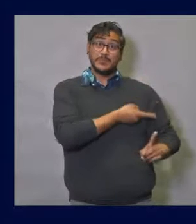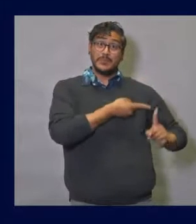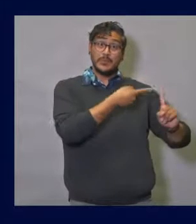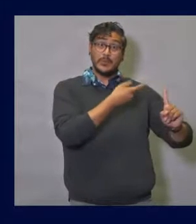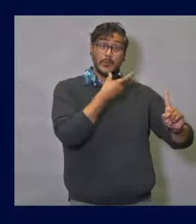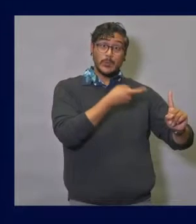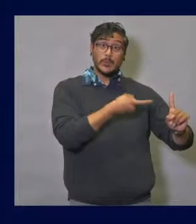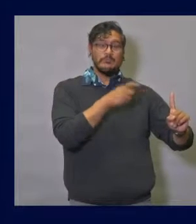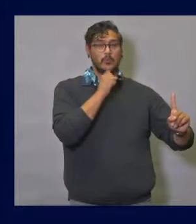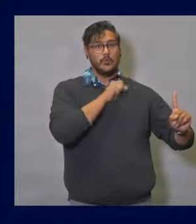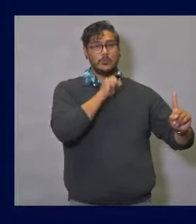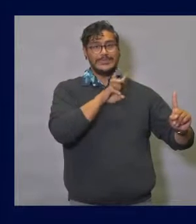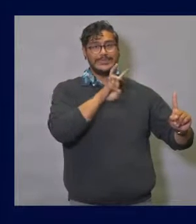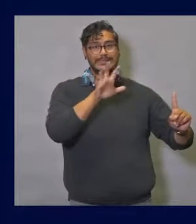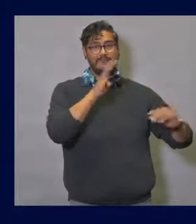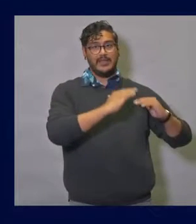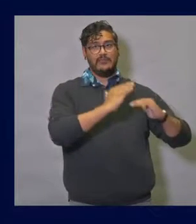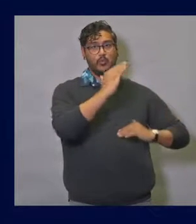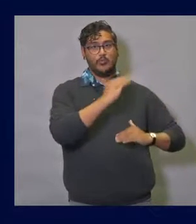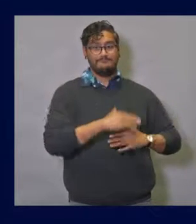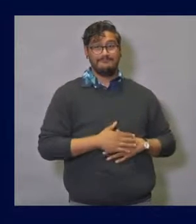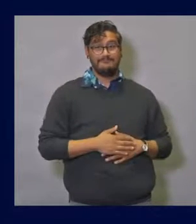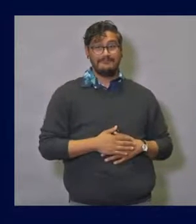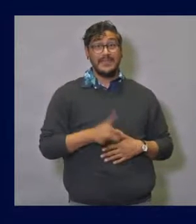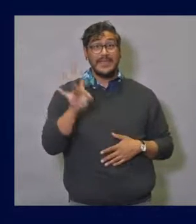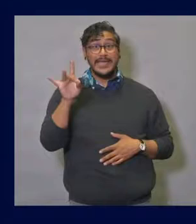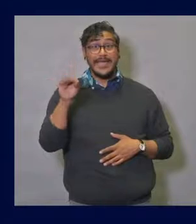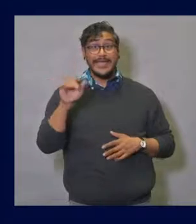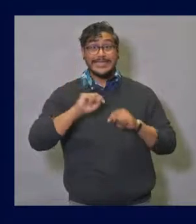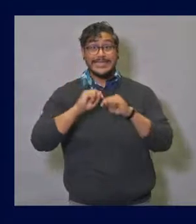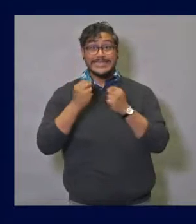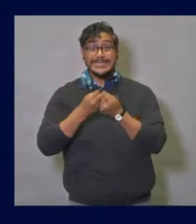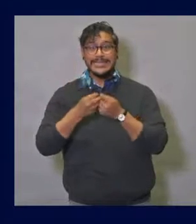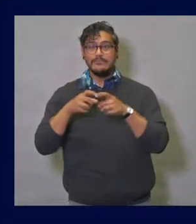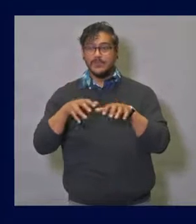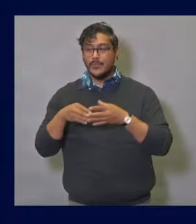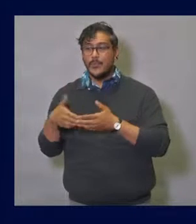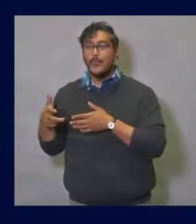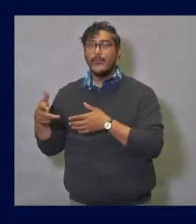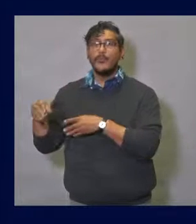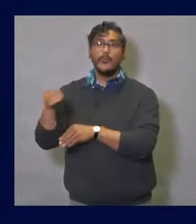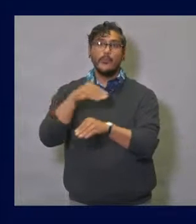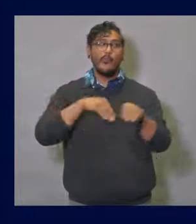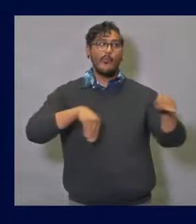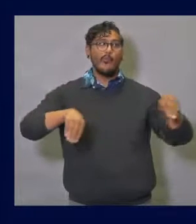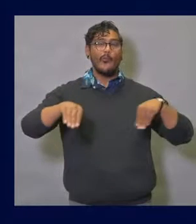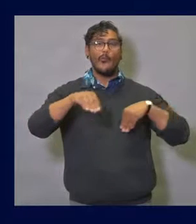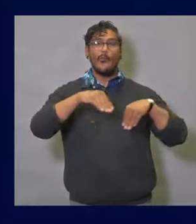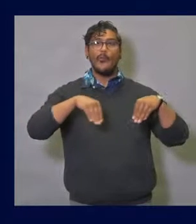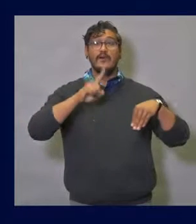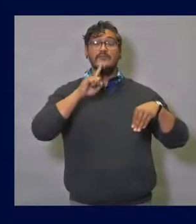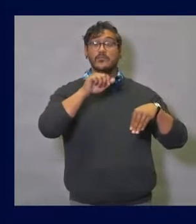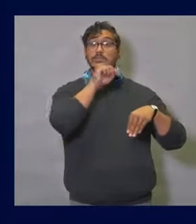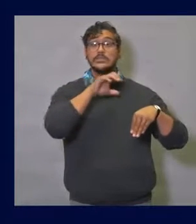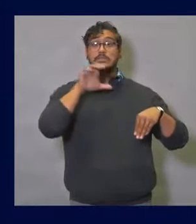VACCINATING RESIDENTS 65 AND OLDER.